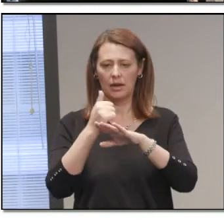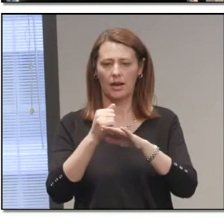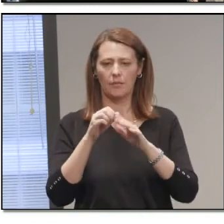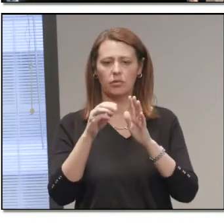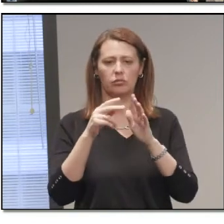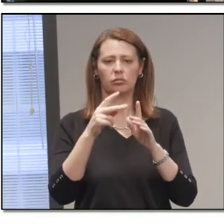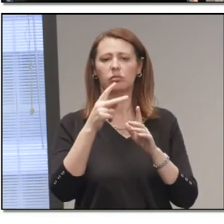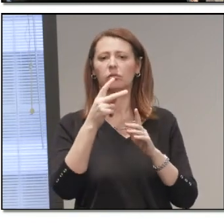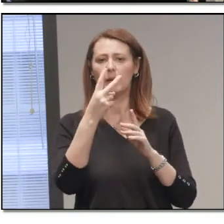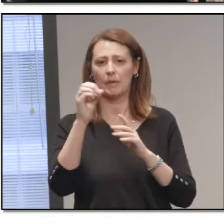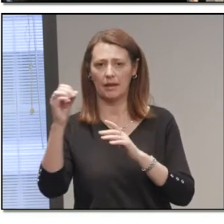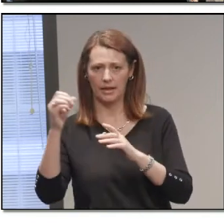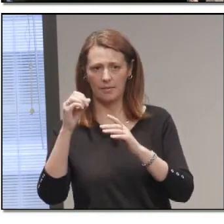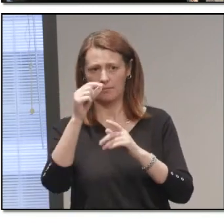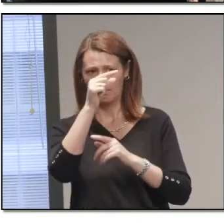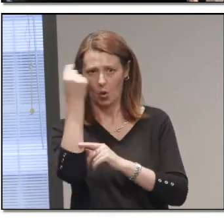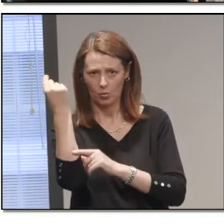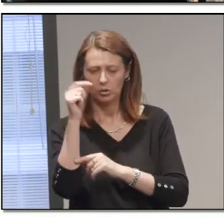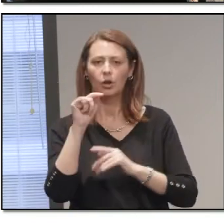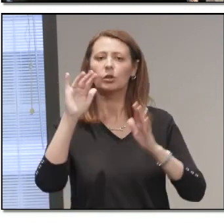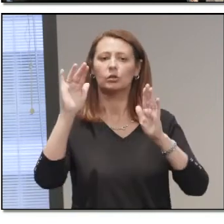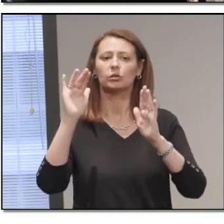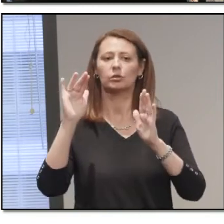to improve health in low-income, middle-income countries,